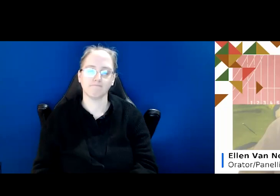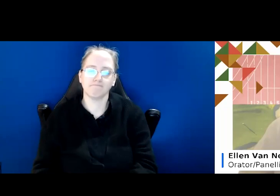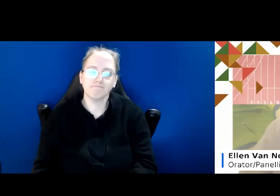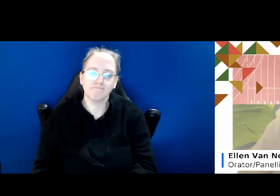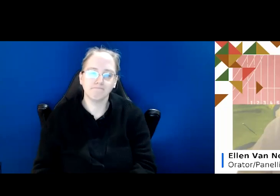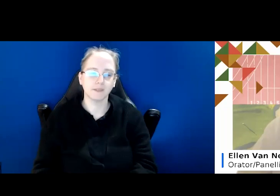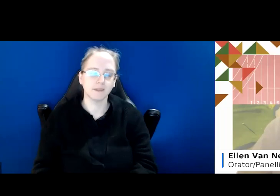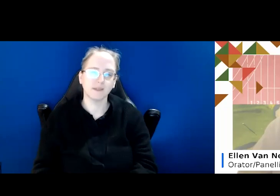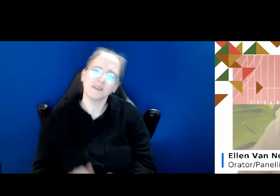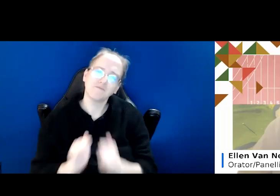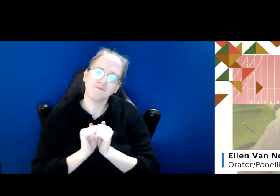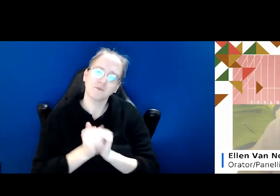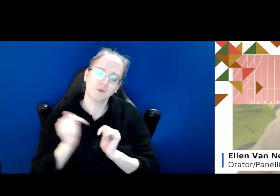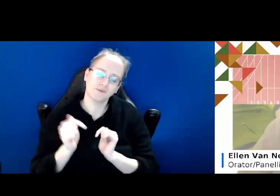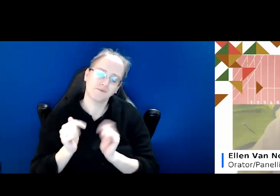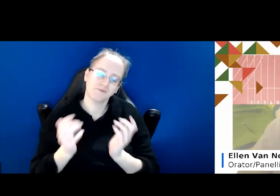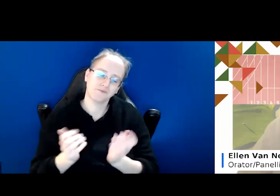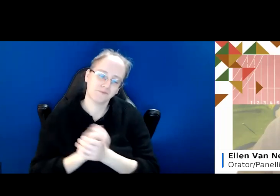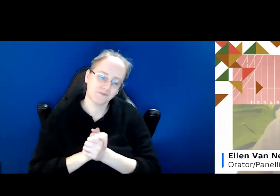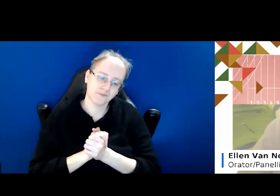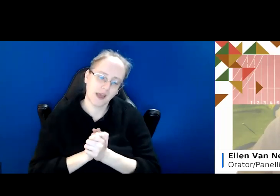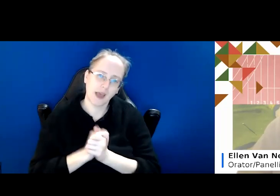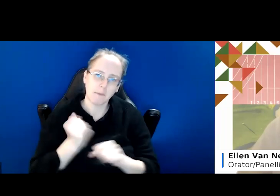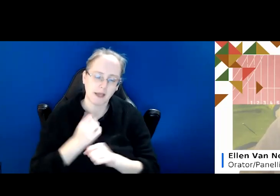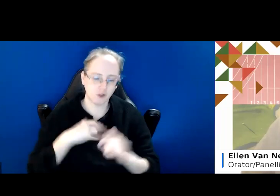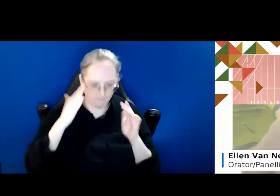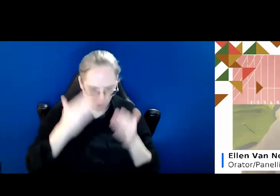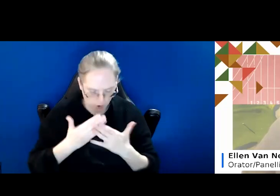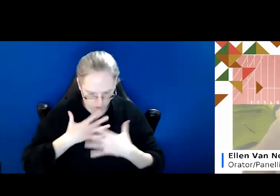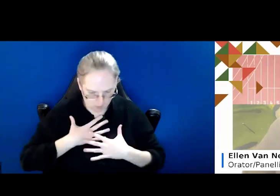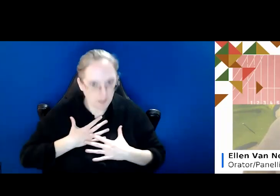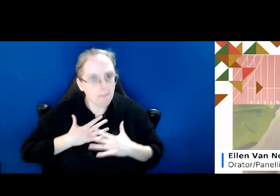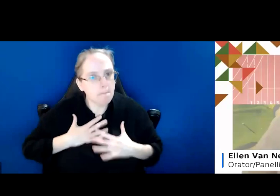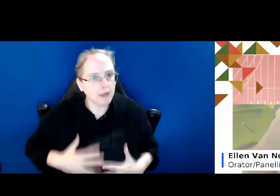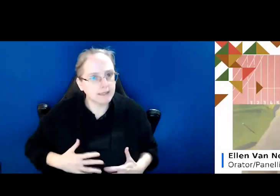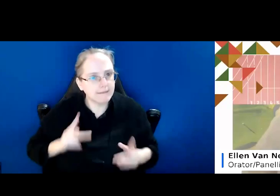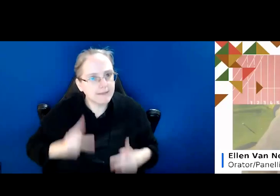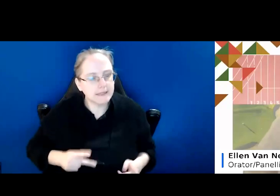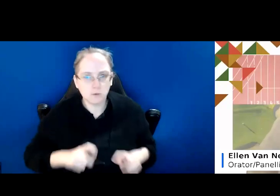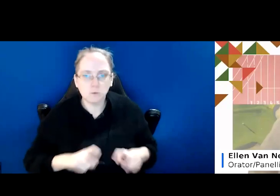It's heightened attention to the body that makes it a site where racial hate exists